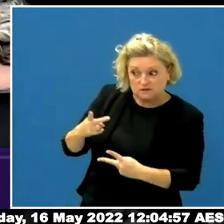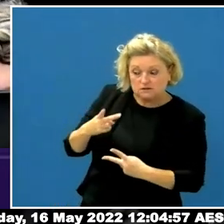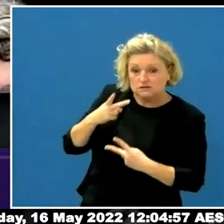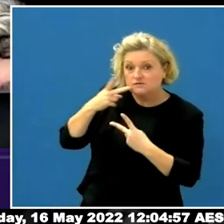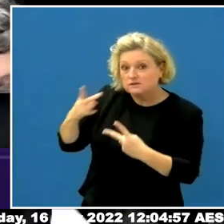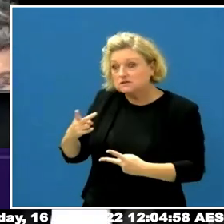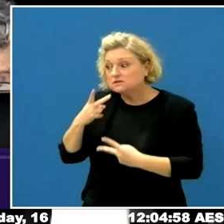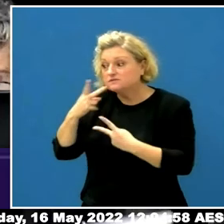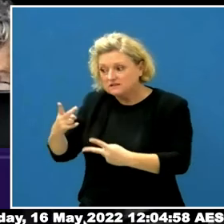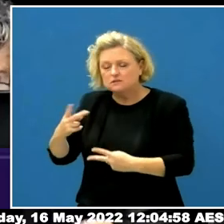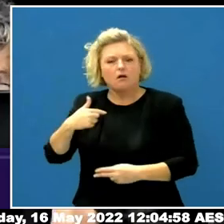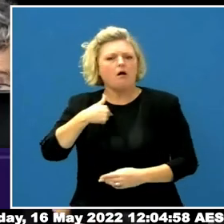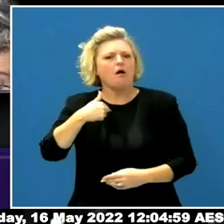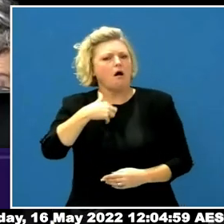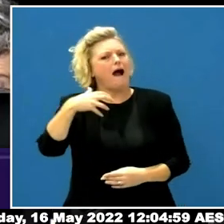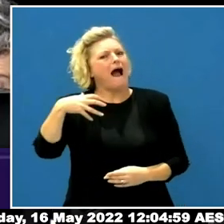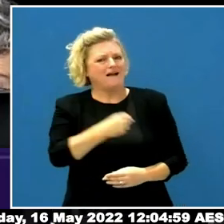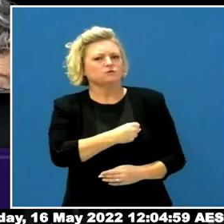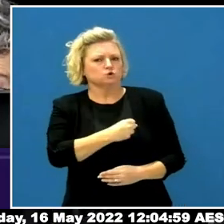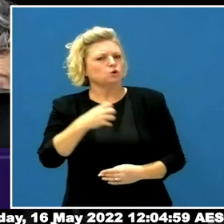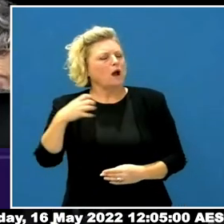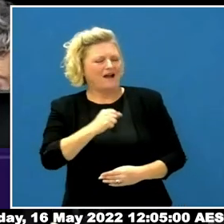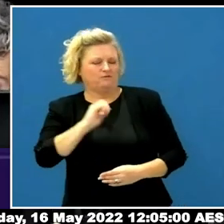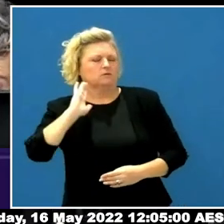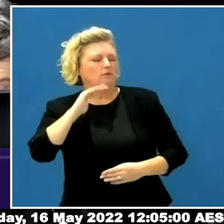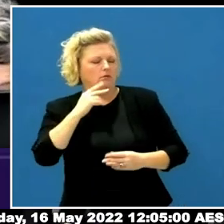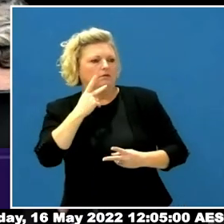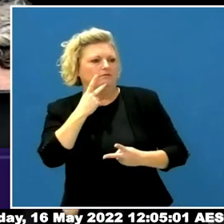Alright. SALLY: I would have to - I would have to go to the centre.